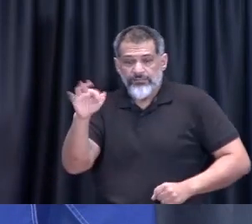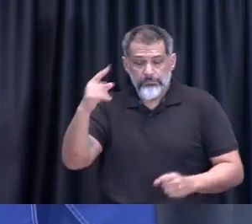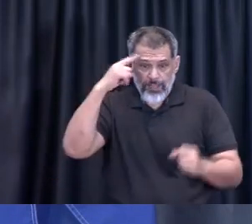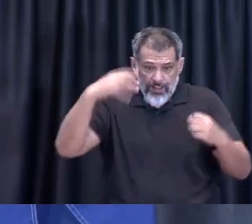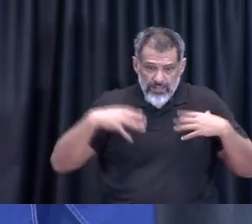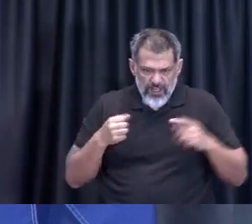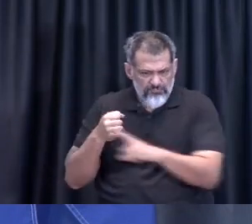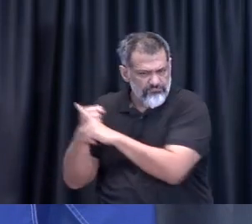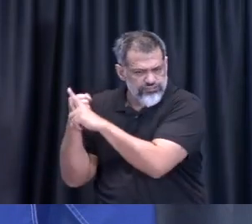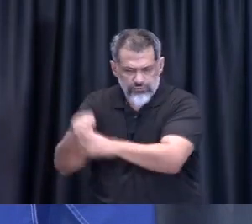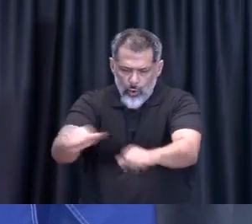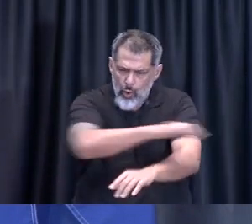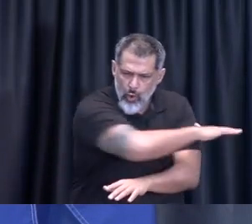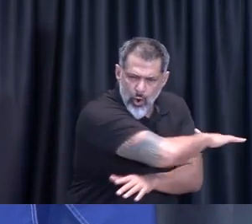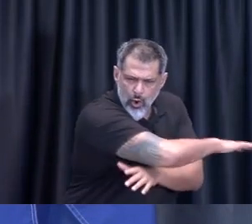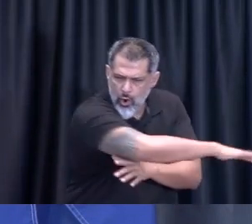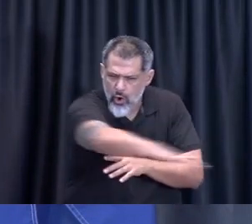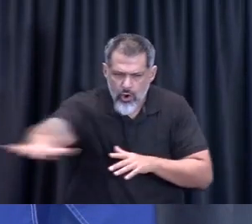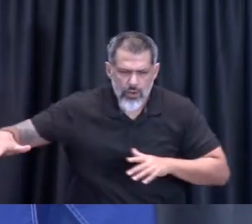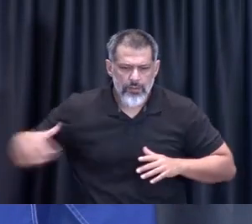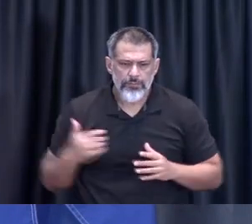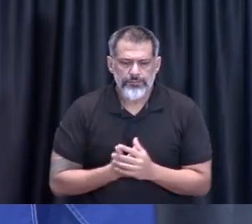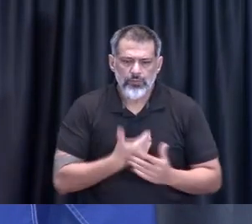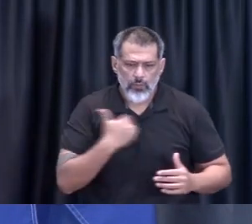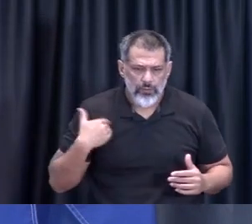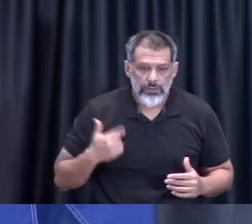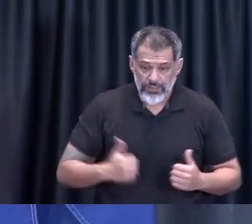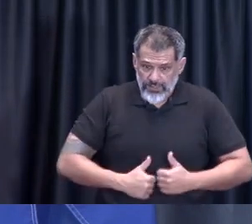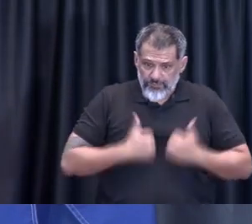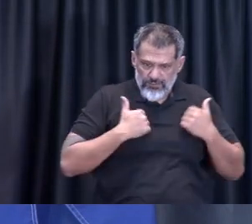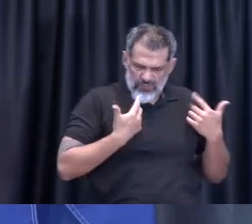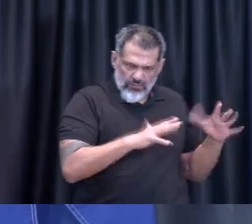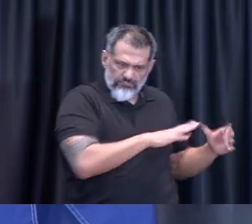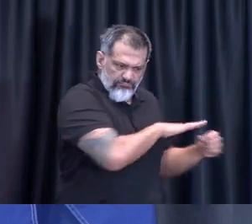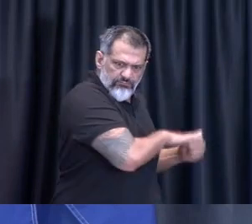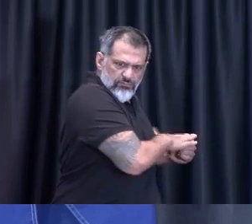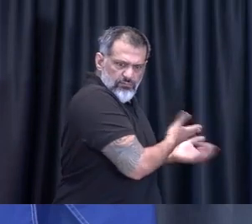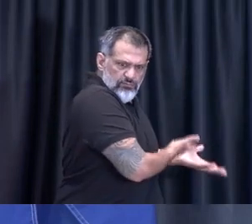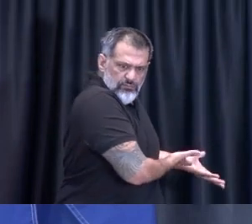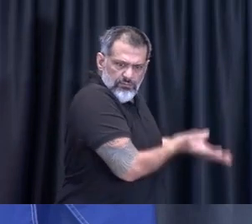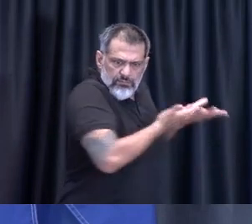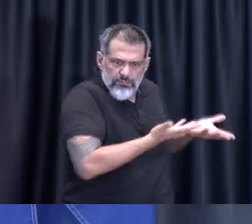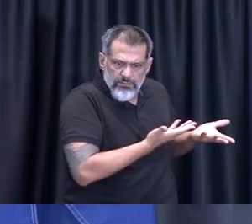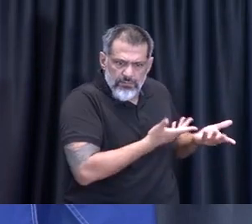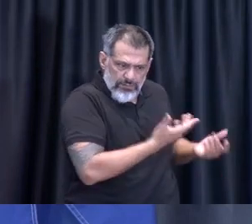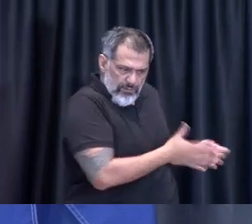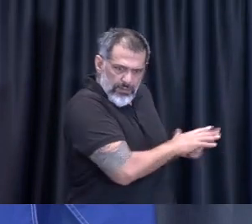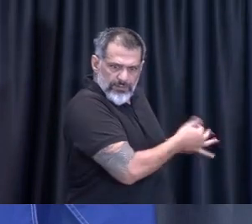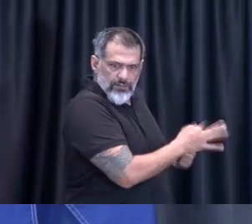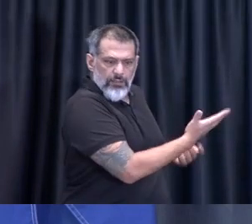as these pressures add to the already often heavy loads being carried by so many of our family